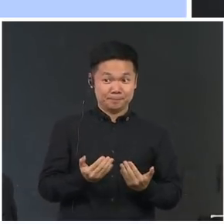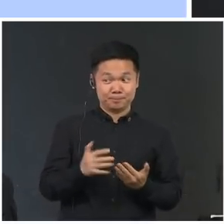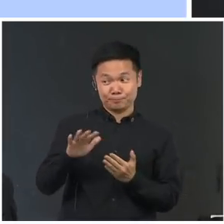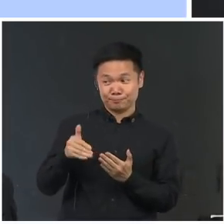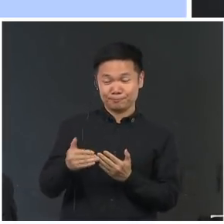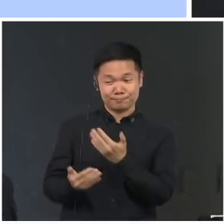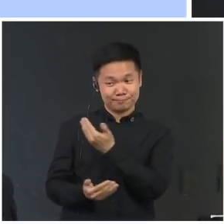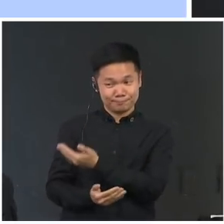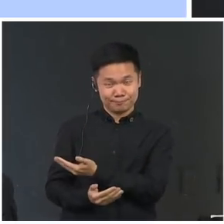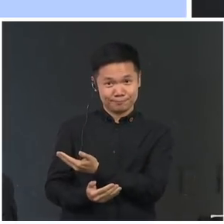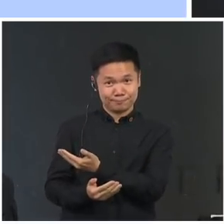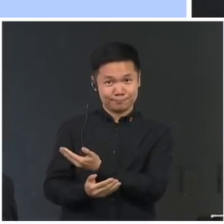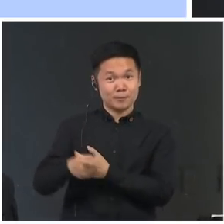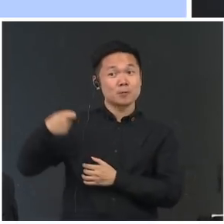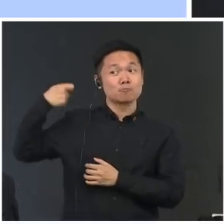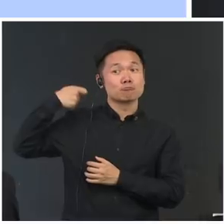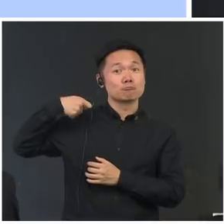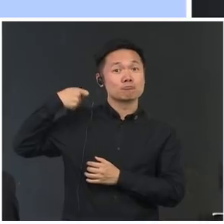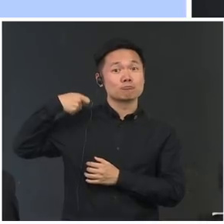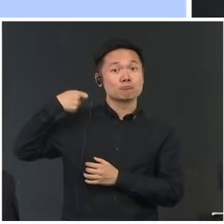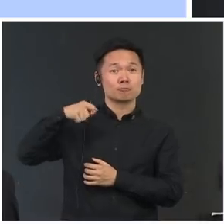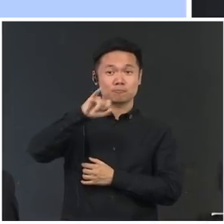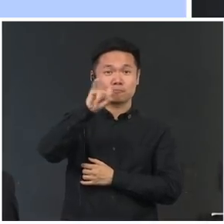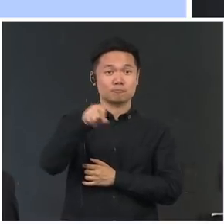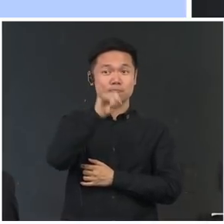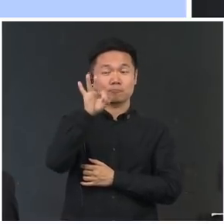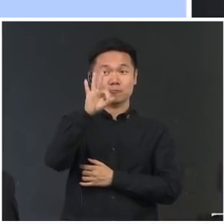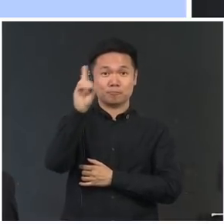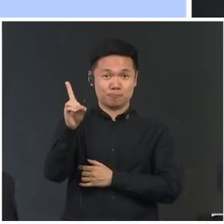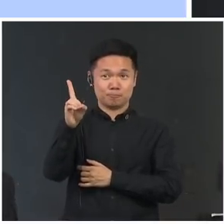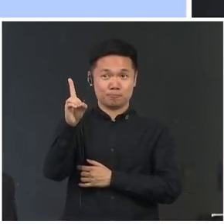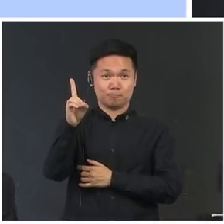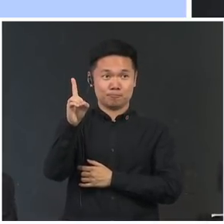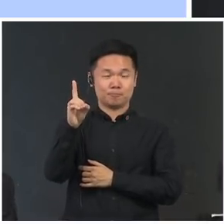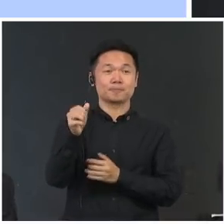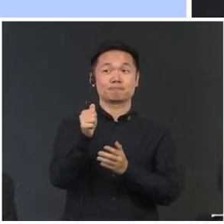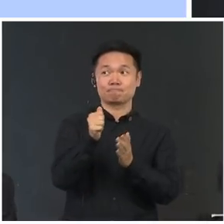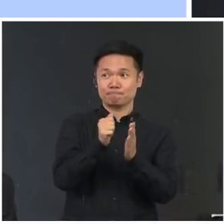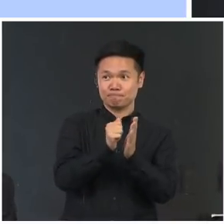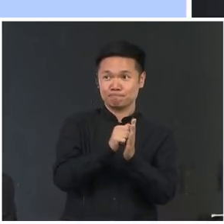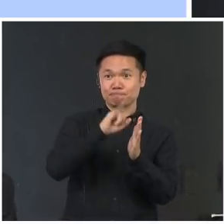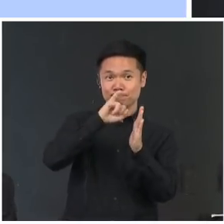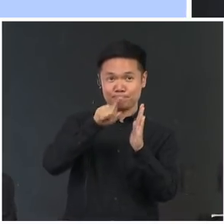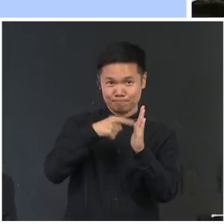Thank you very much, governor. So thank you Mr. Hirai.